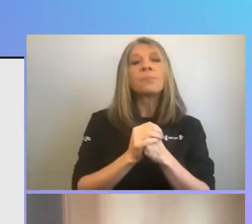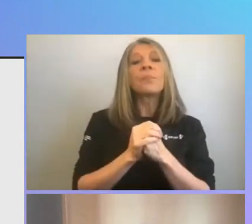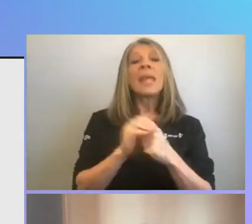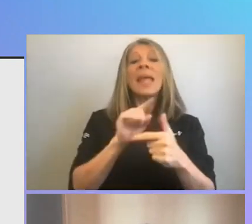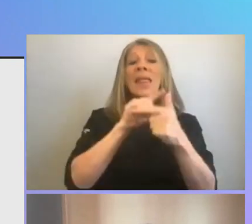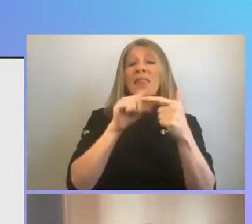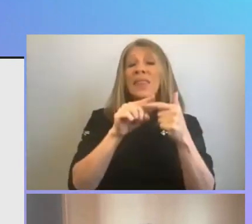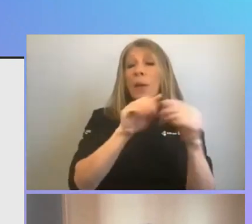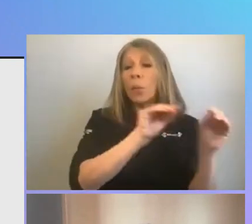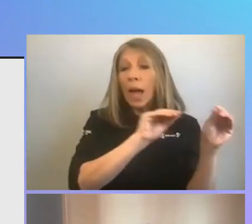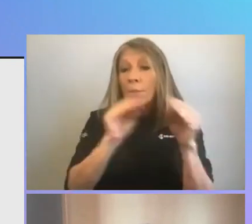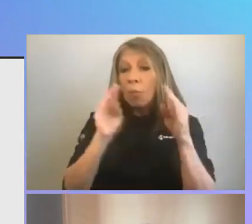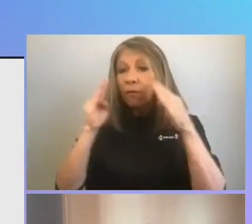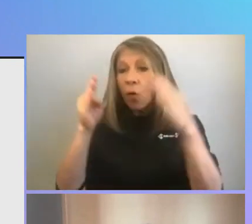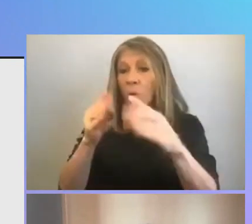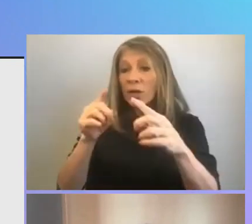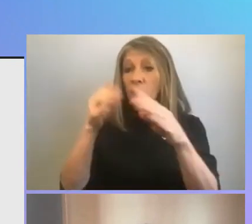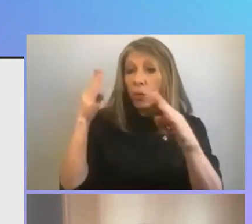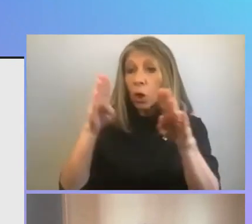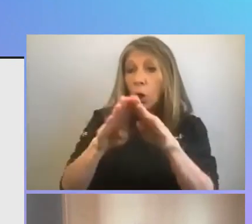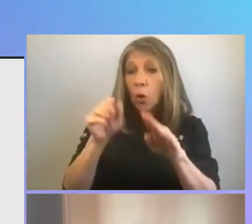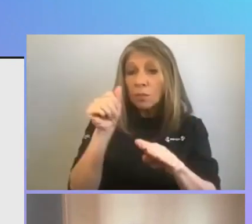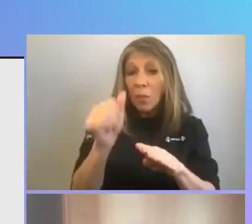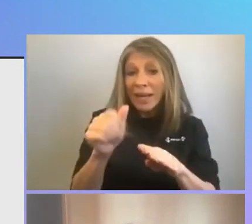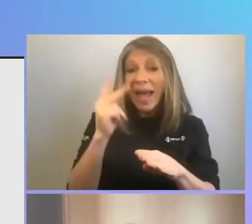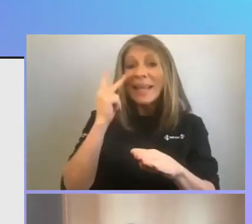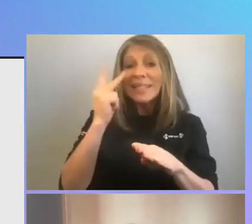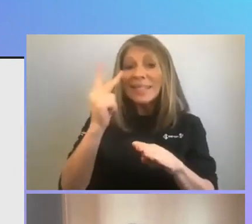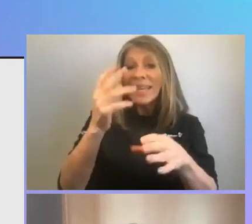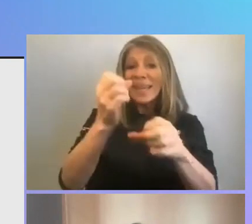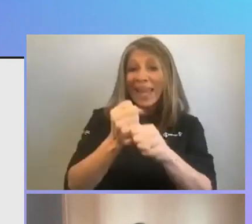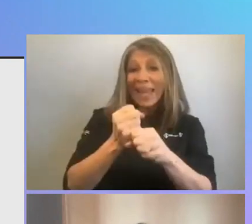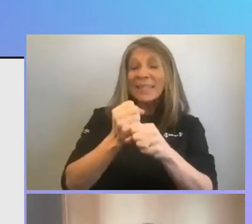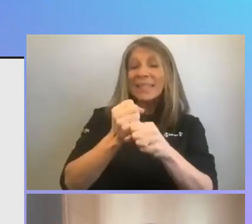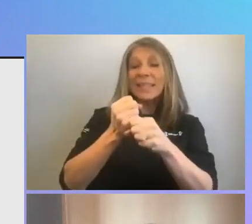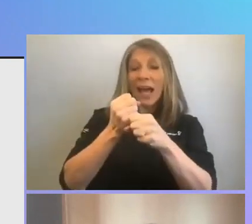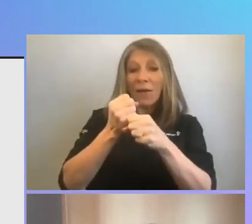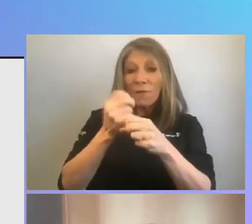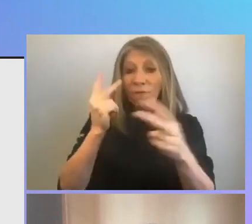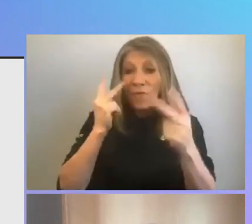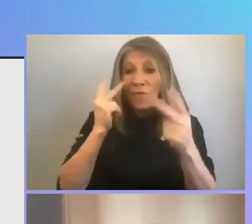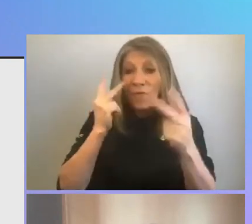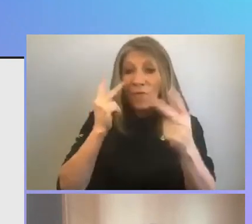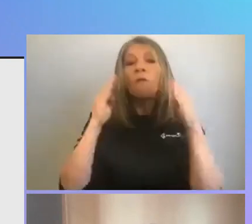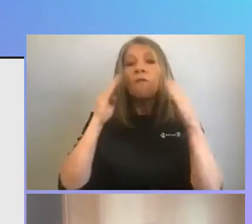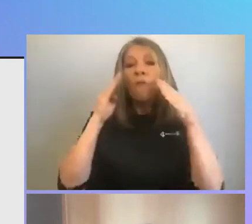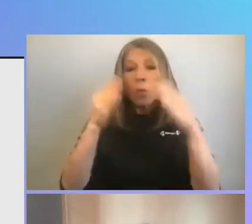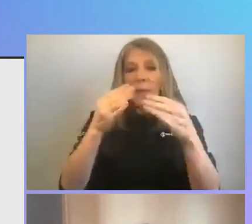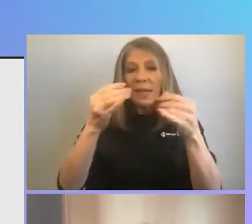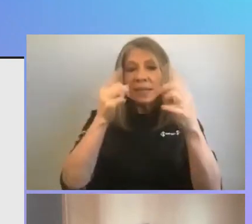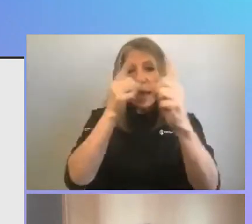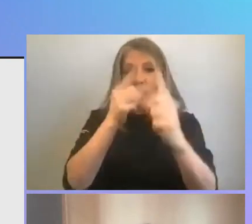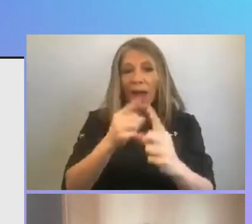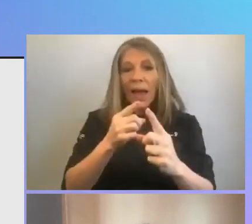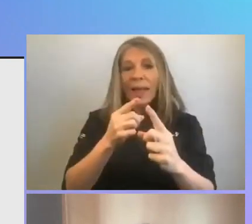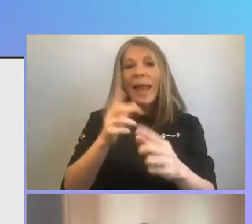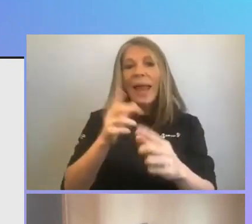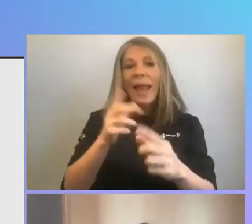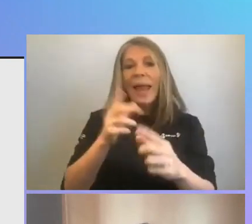close button, I see that the button receives a visible focus outline. I hear its label close button or close modal, and then